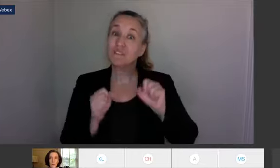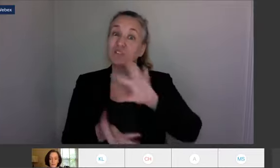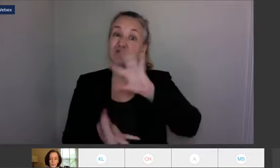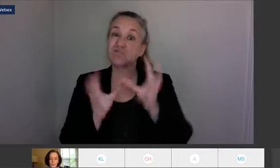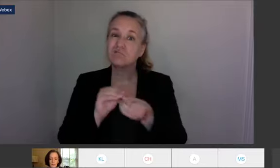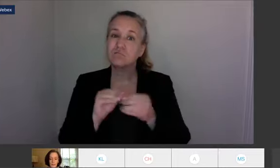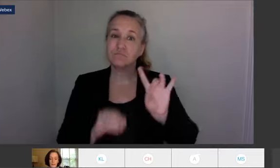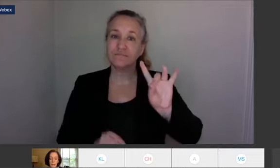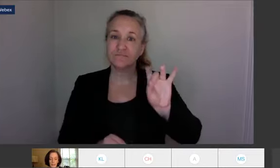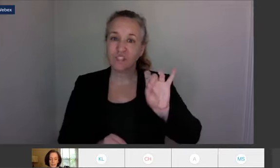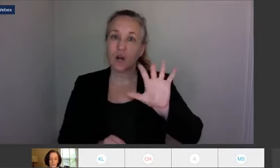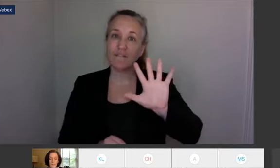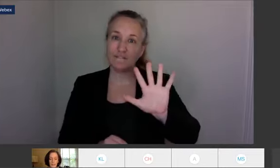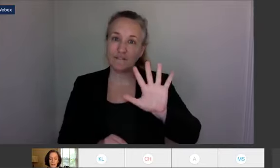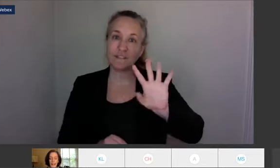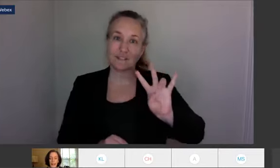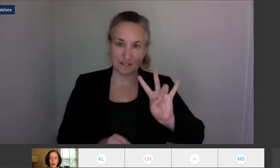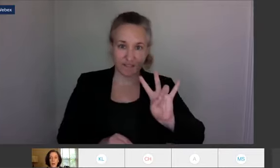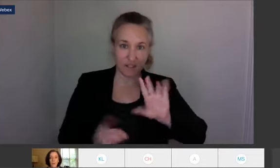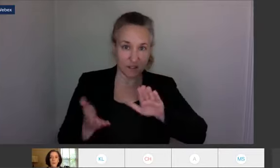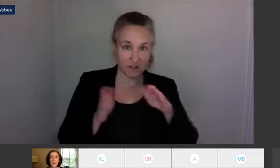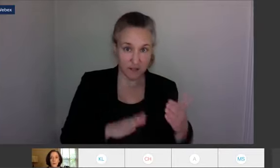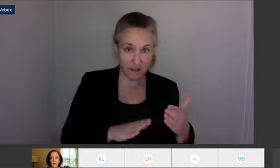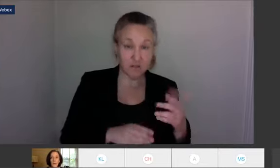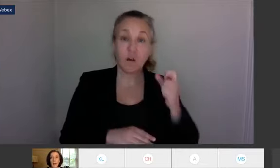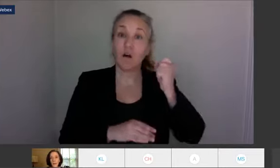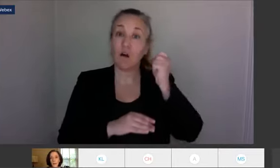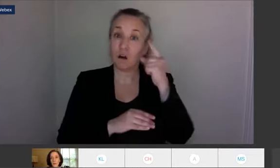fifty-seven deaths now if we do get any laboratory